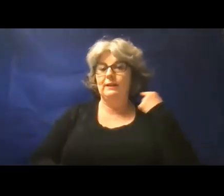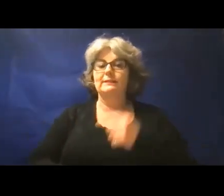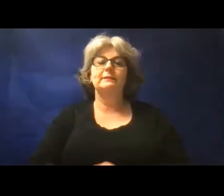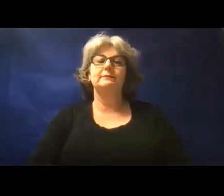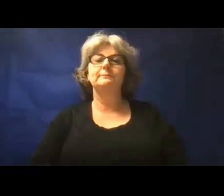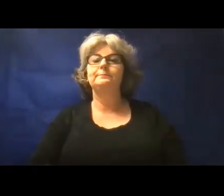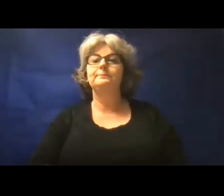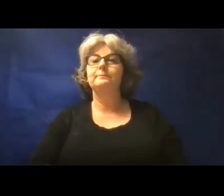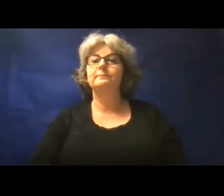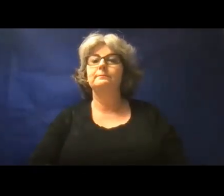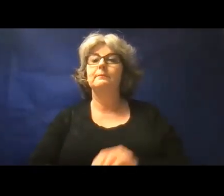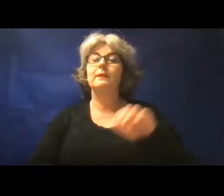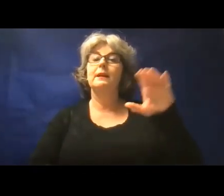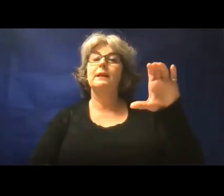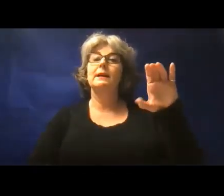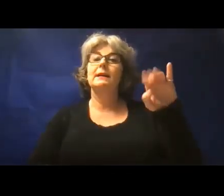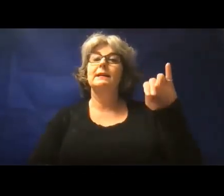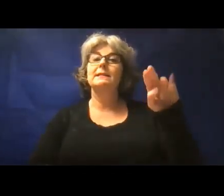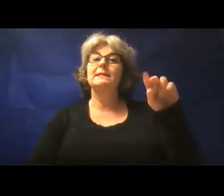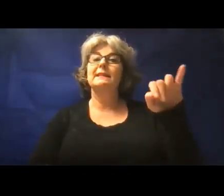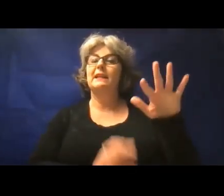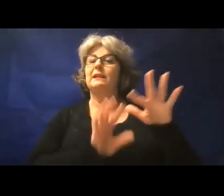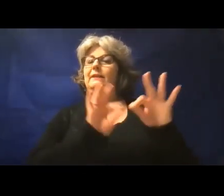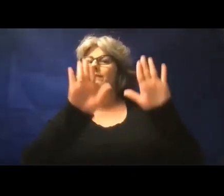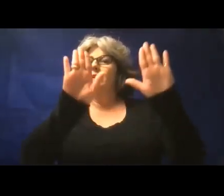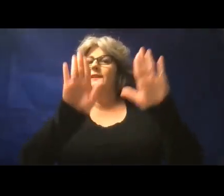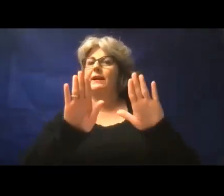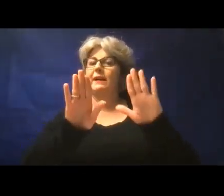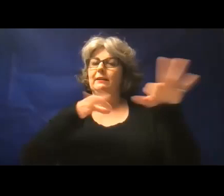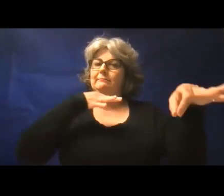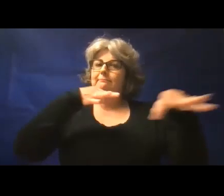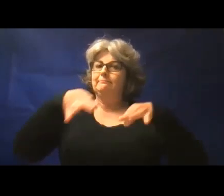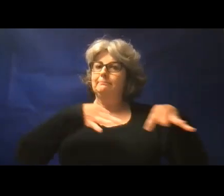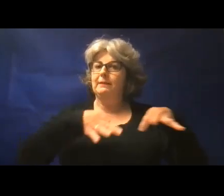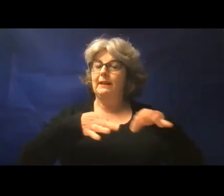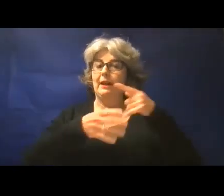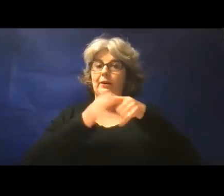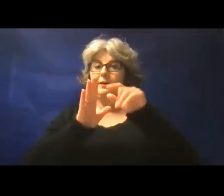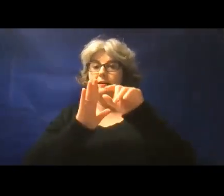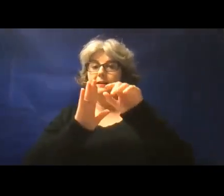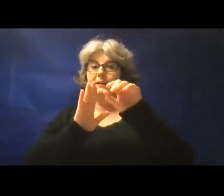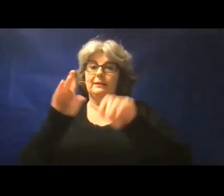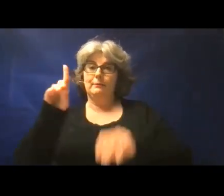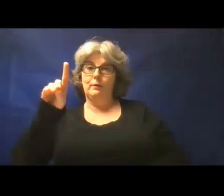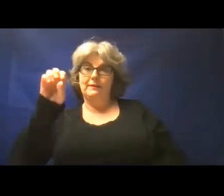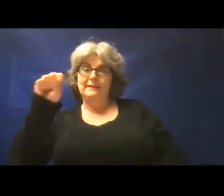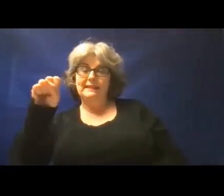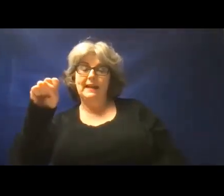Cindy did a fantastic job of kind of outlining how state and CDC have tried to calibrate and